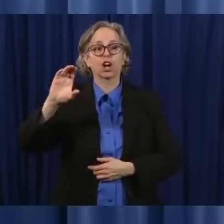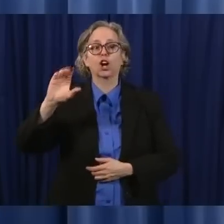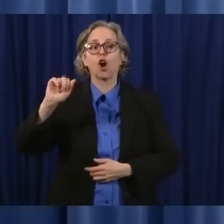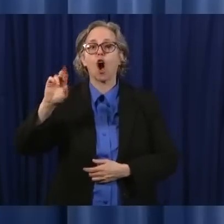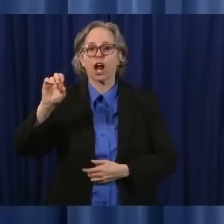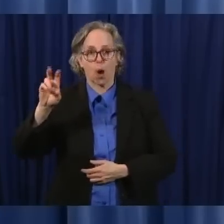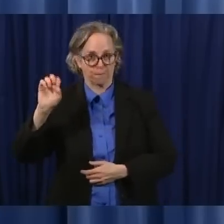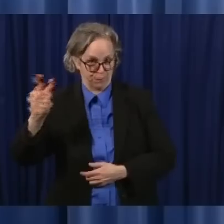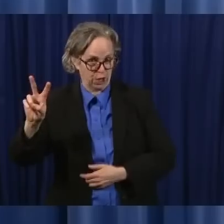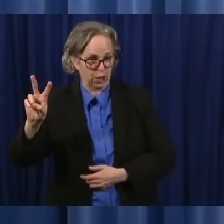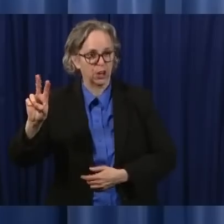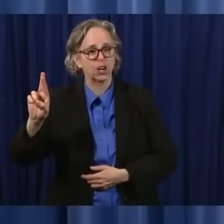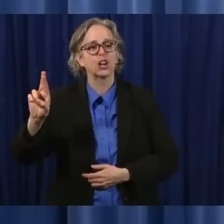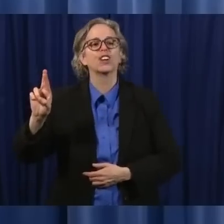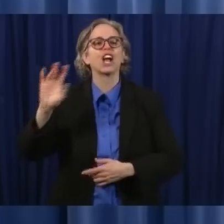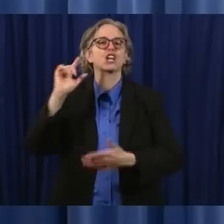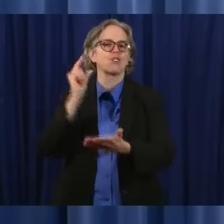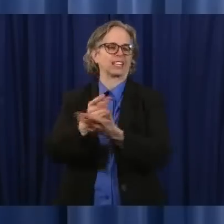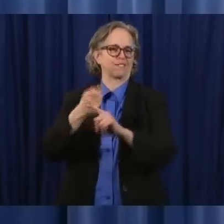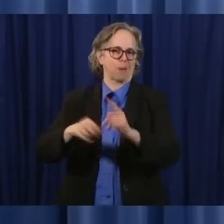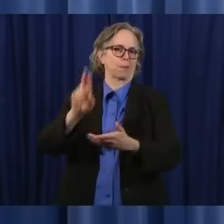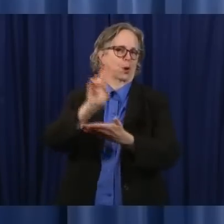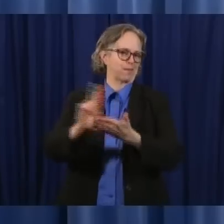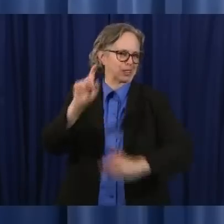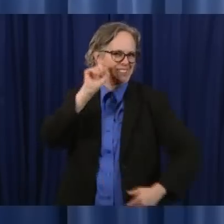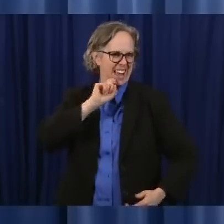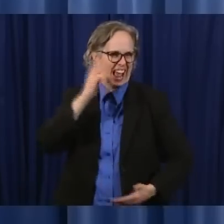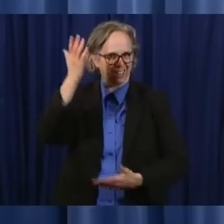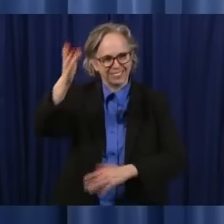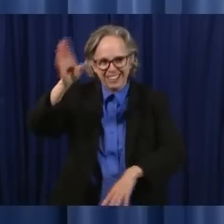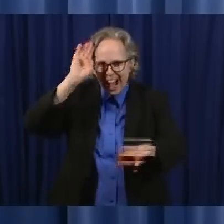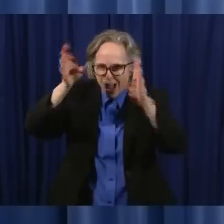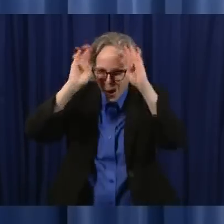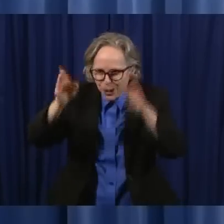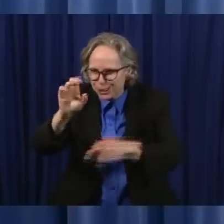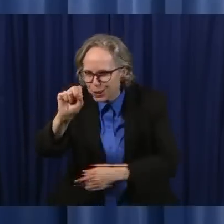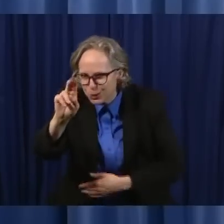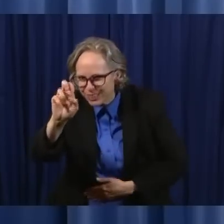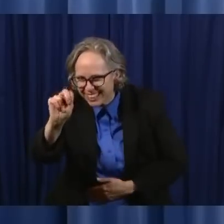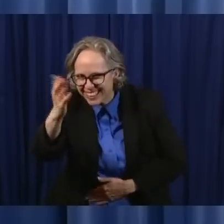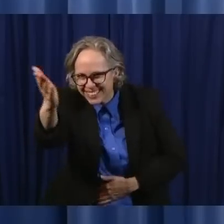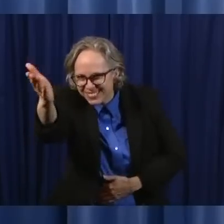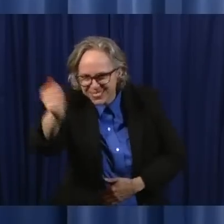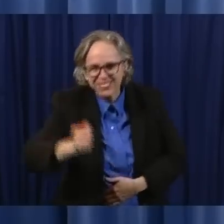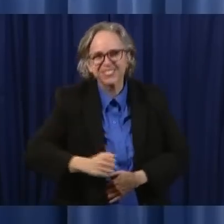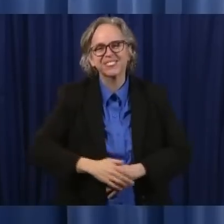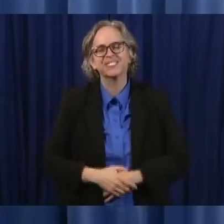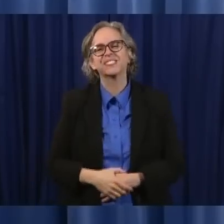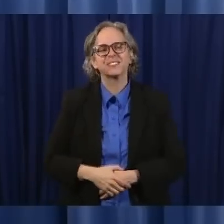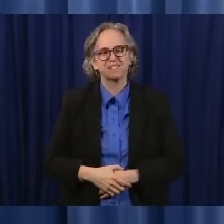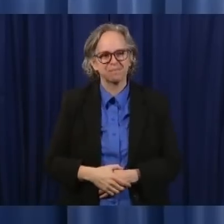SUSAN CONOVER, DEAR FRIEND OF OUR FAMILY, AND SHE WAS A GRADUATE OF THE UNIVERSITY OF AKRON.